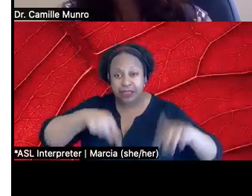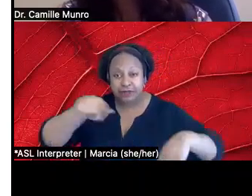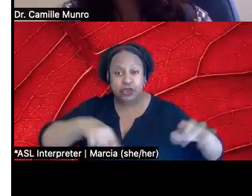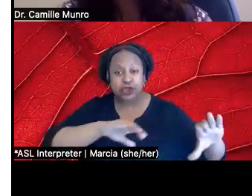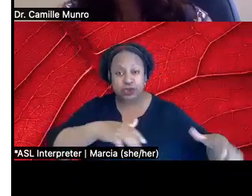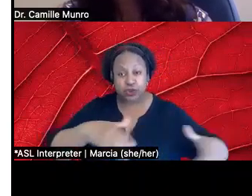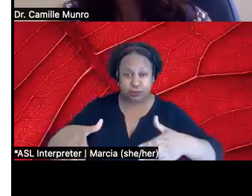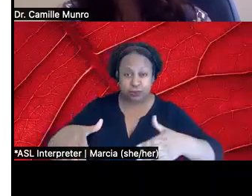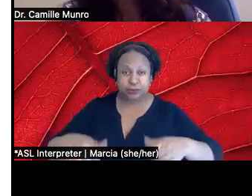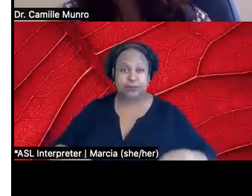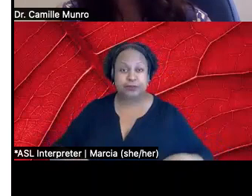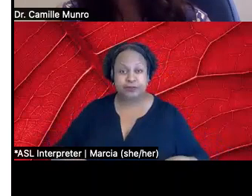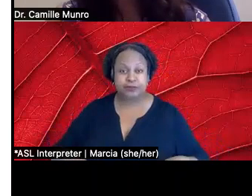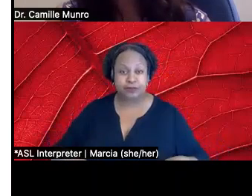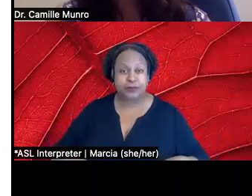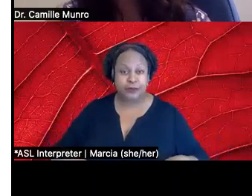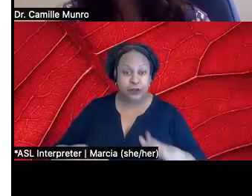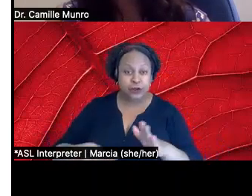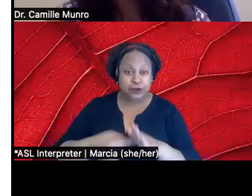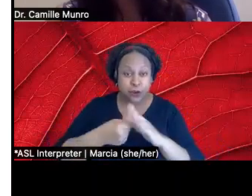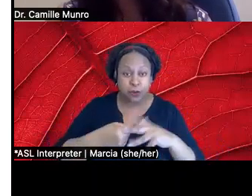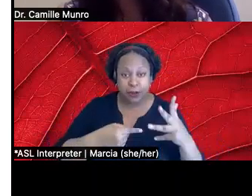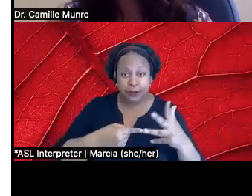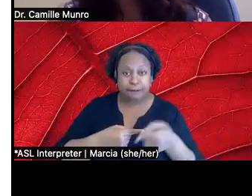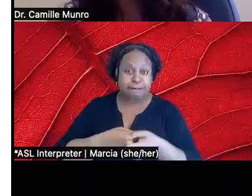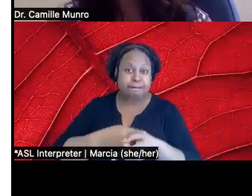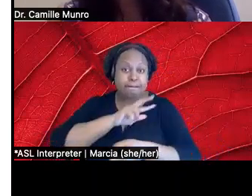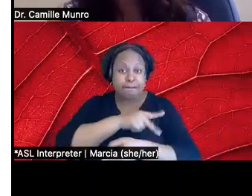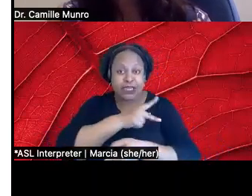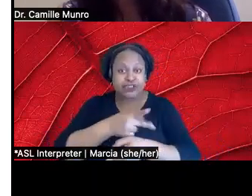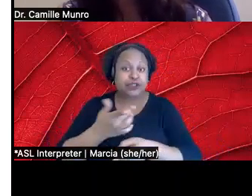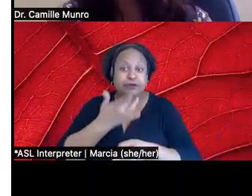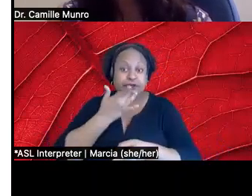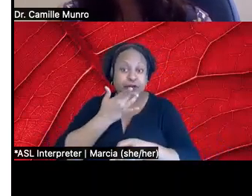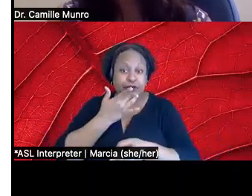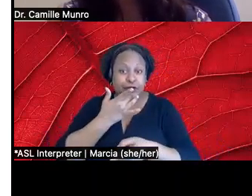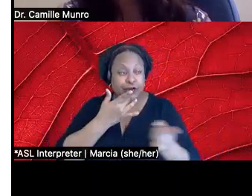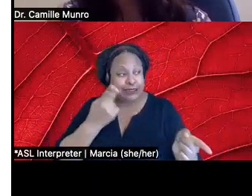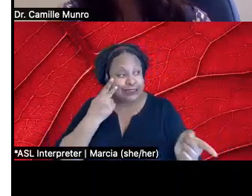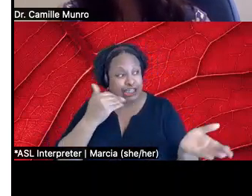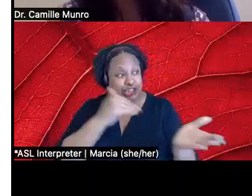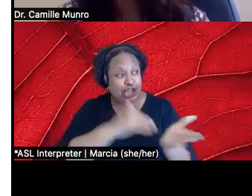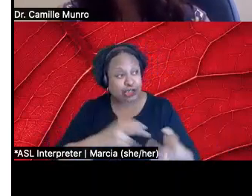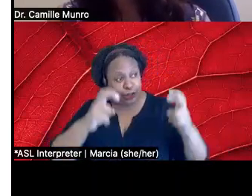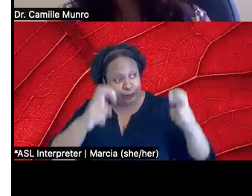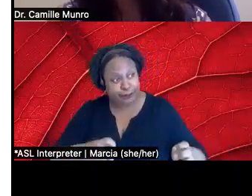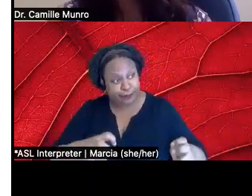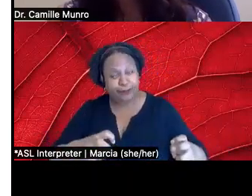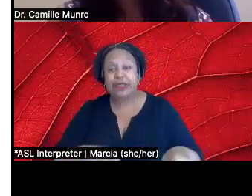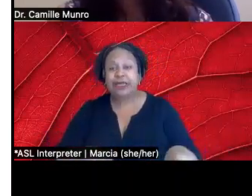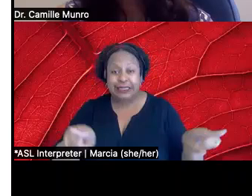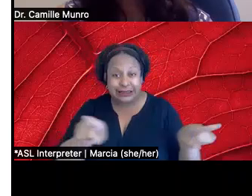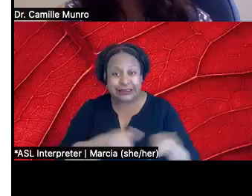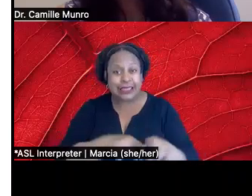that patients prefer to see a physician who can speak their language or who look like them.